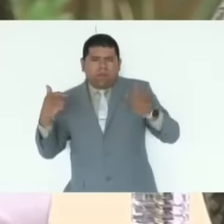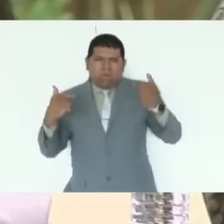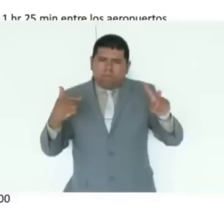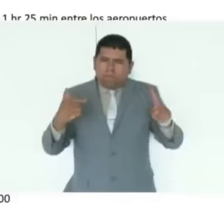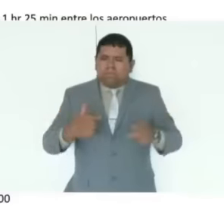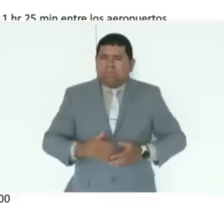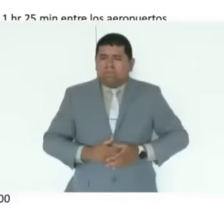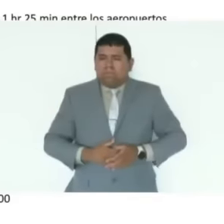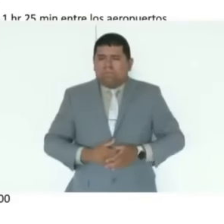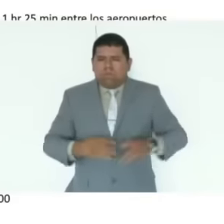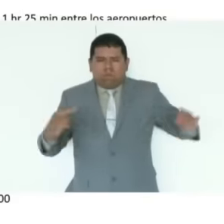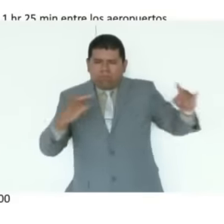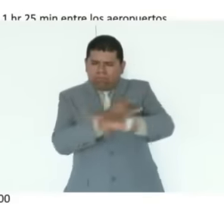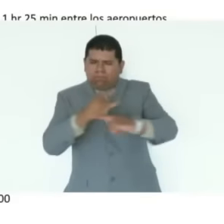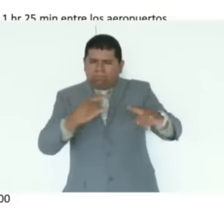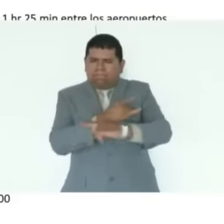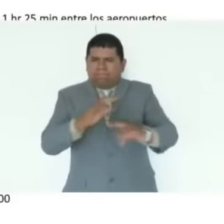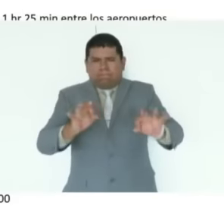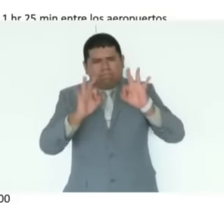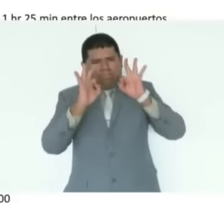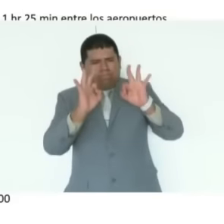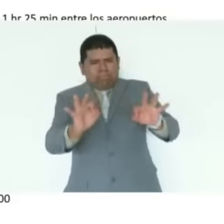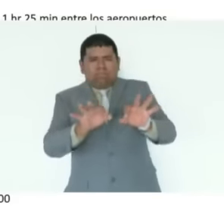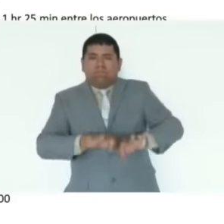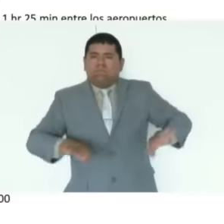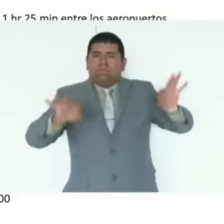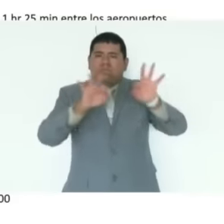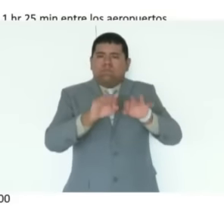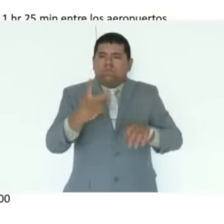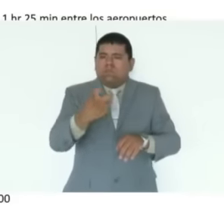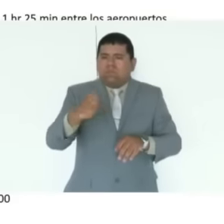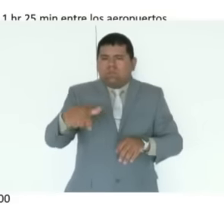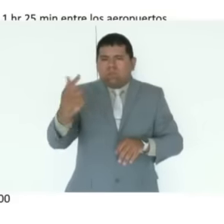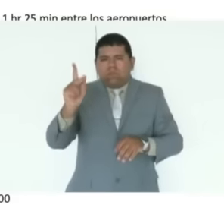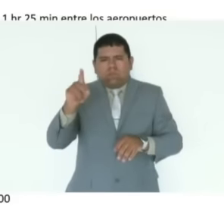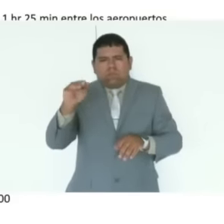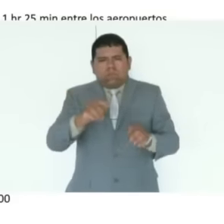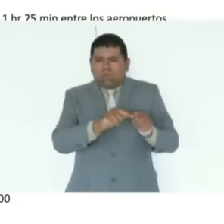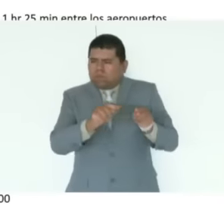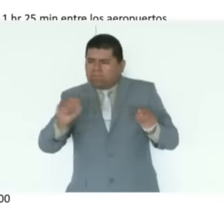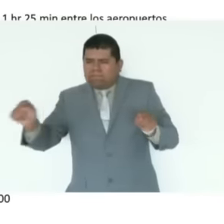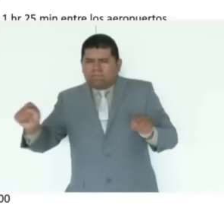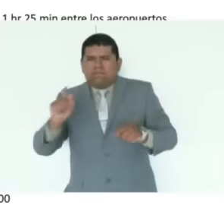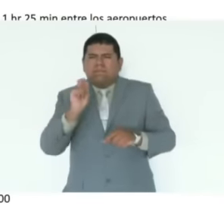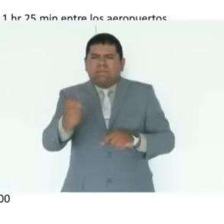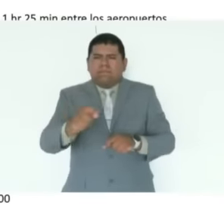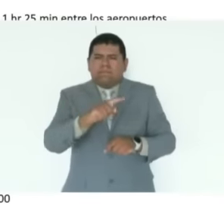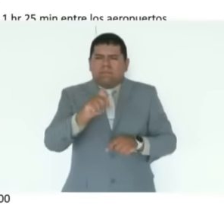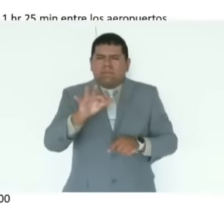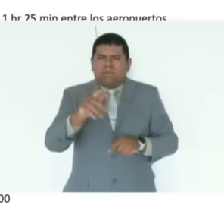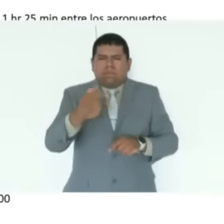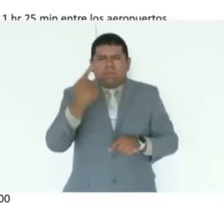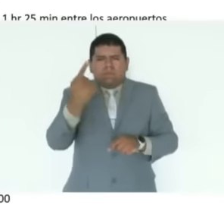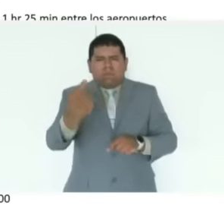has a length of 212 km. Of which 151 are already in